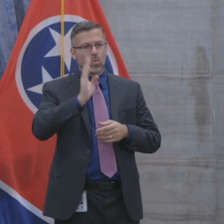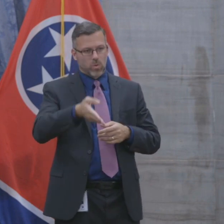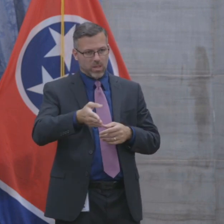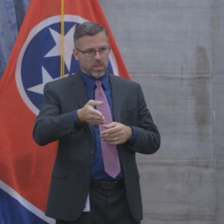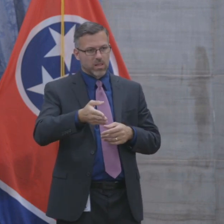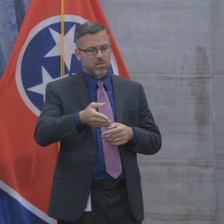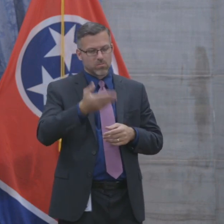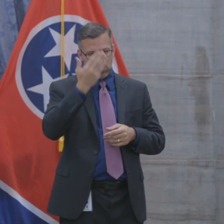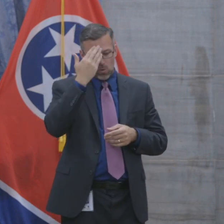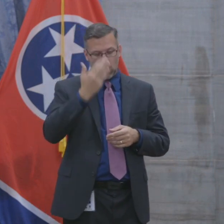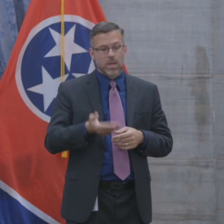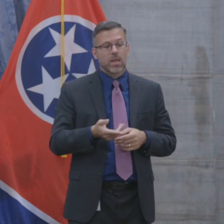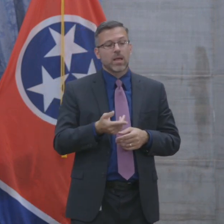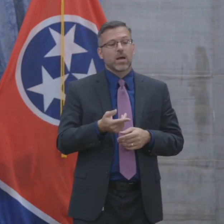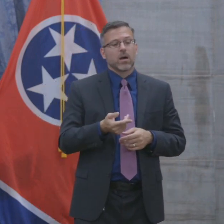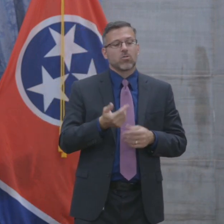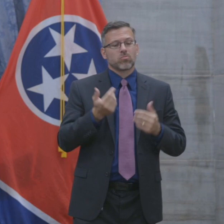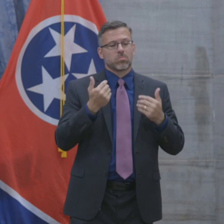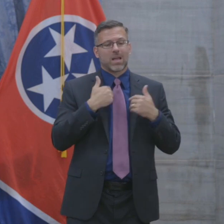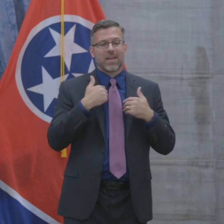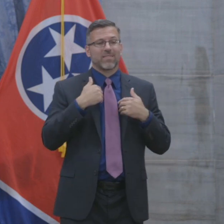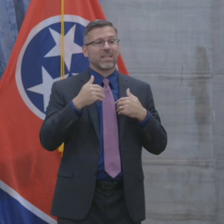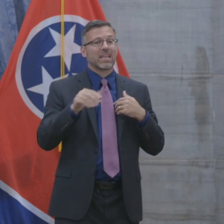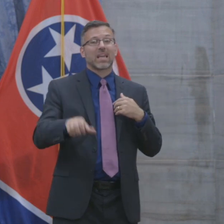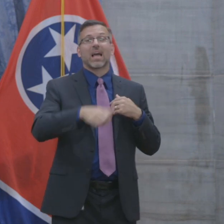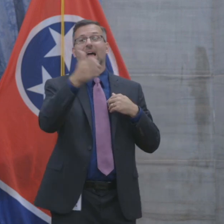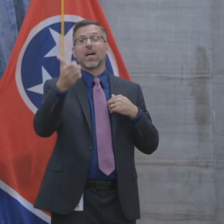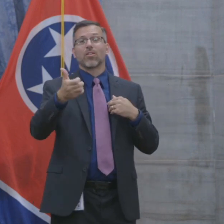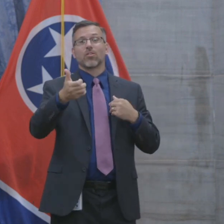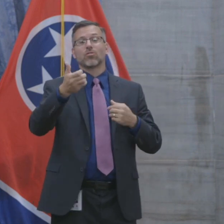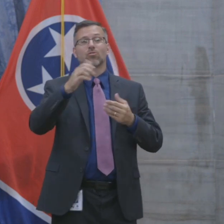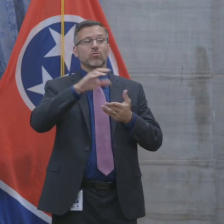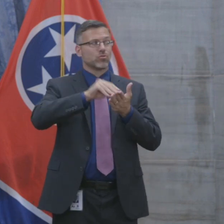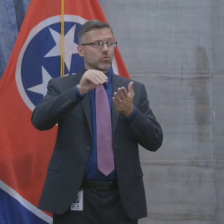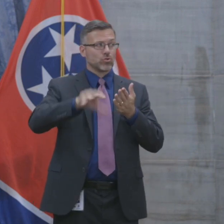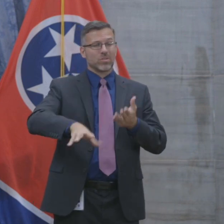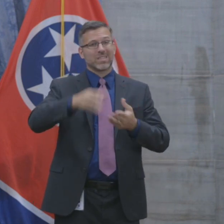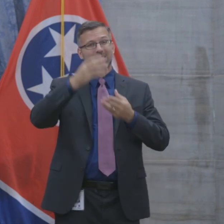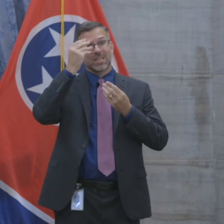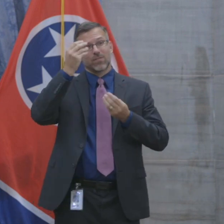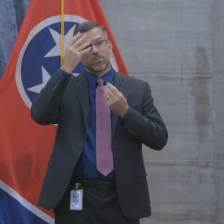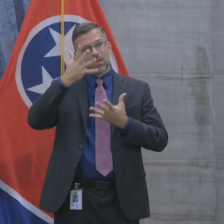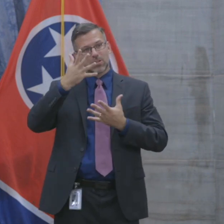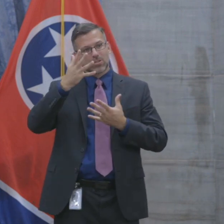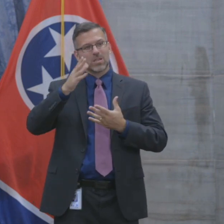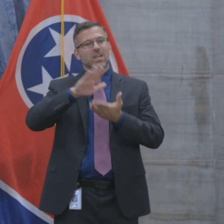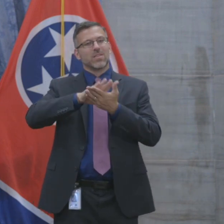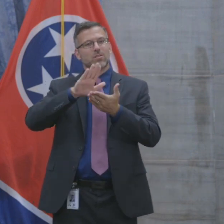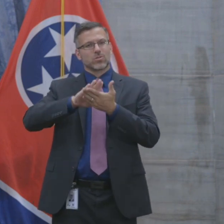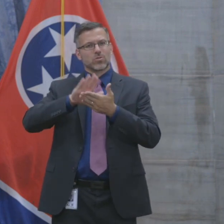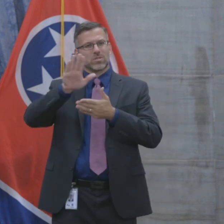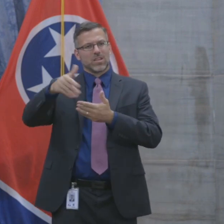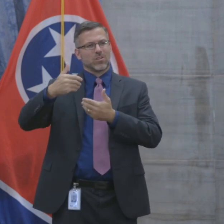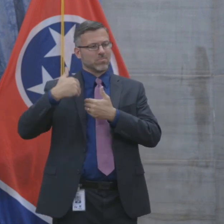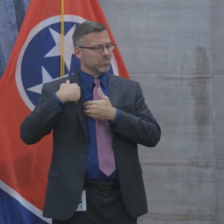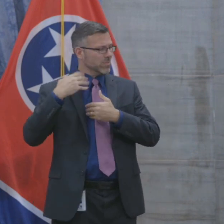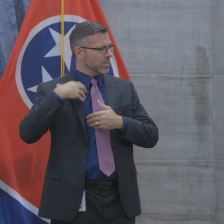The health department with would not be able to release that information directly to a parent unless it's obviously the patient of that child. And so